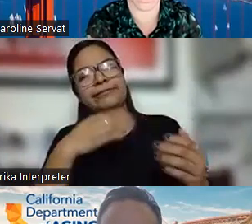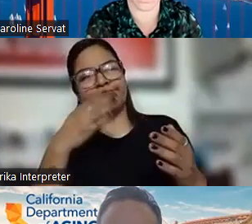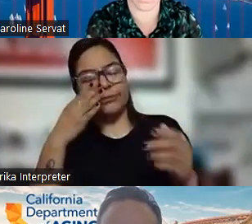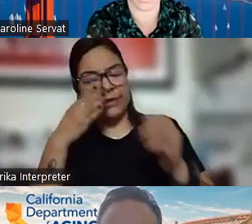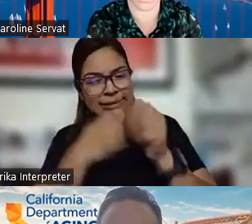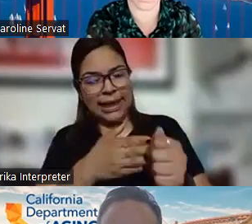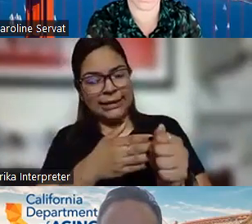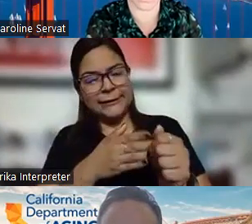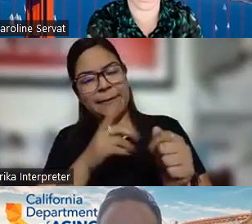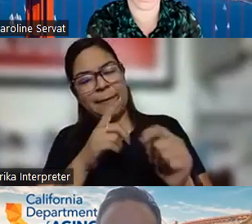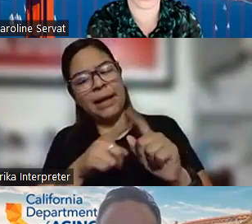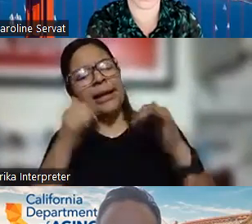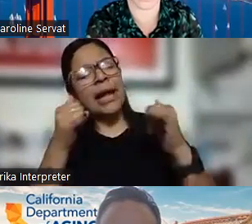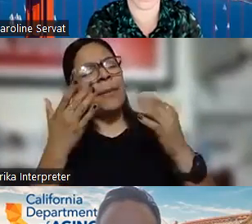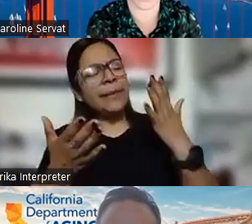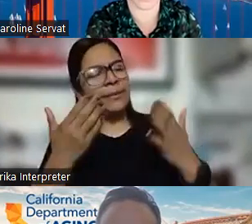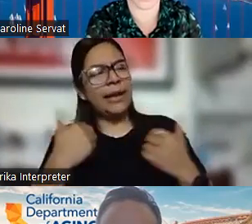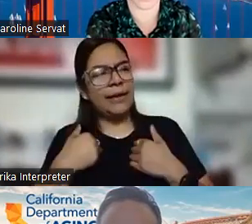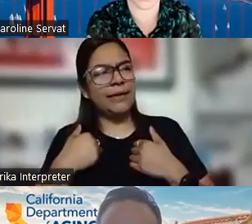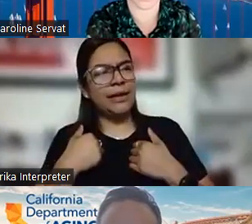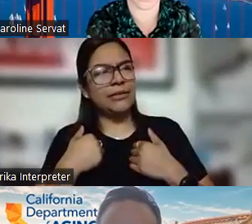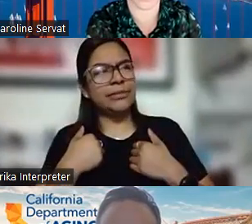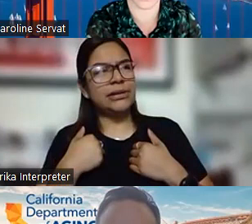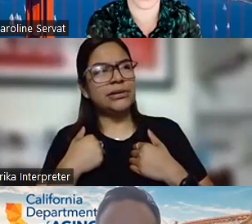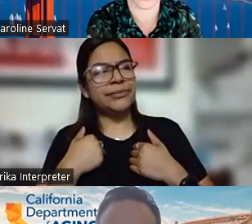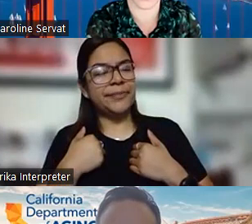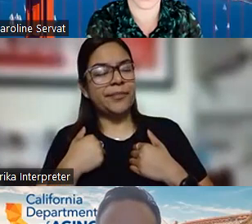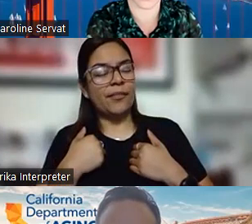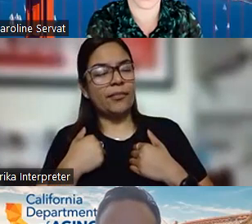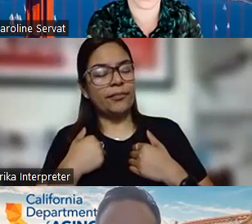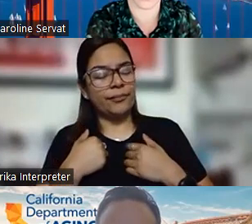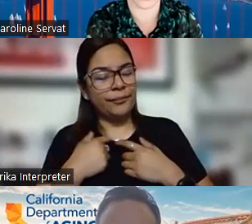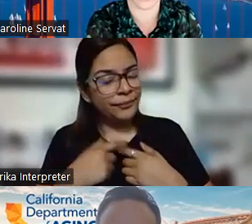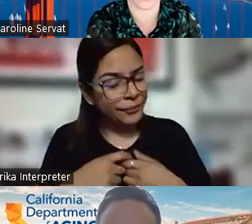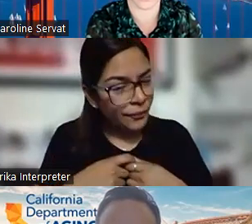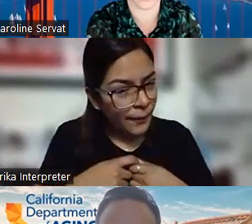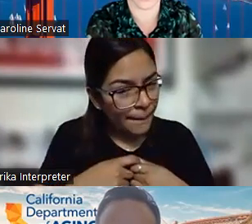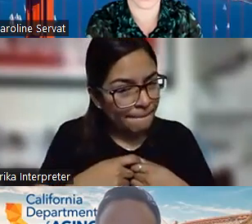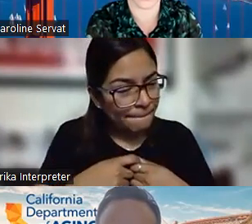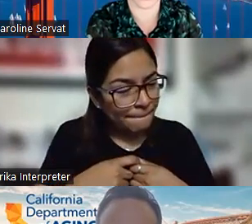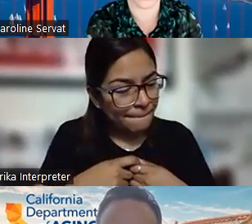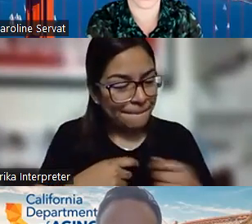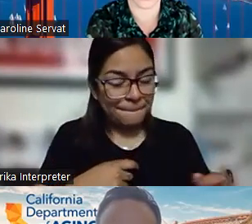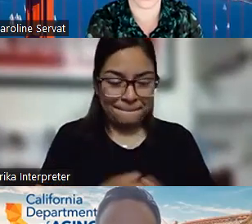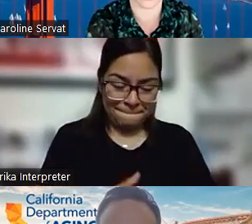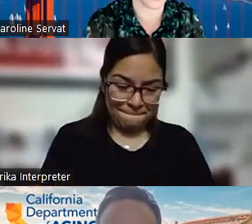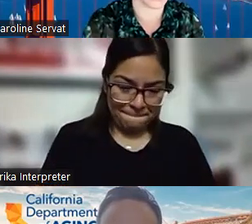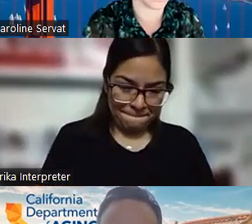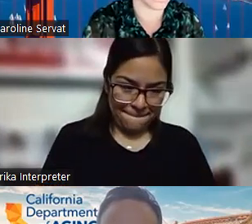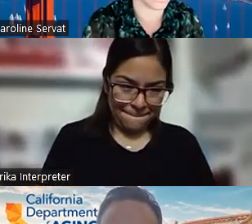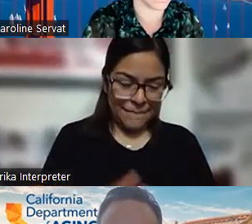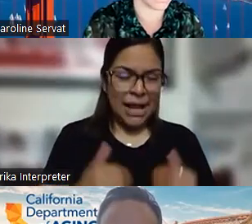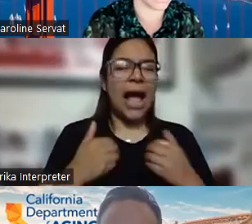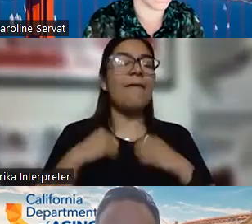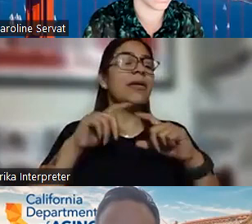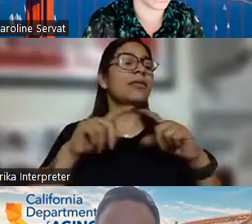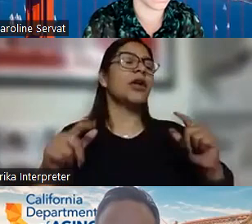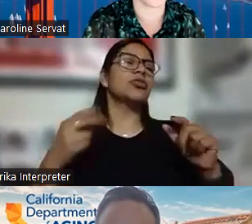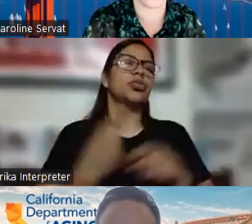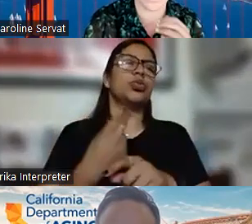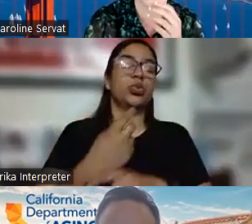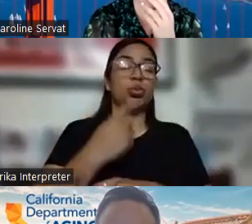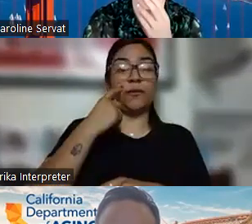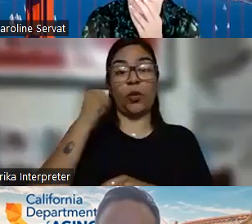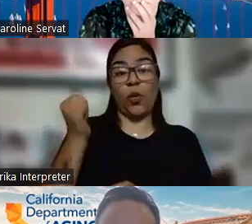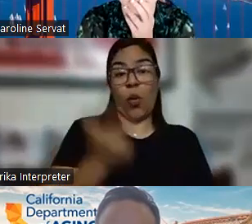it might be worth making sure I think having language that is used across everything is going